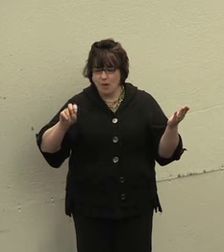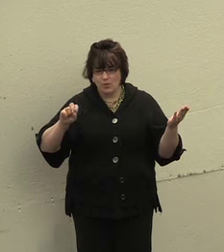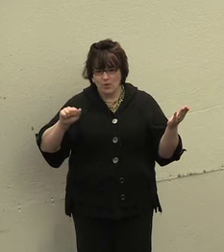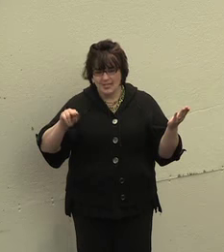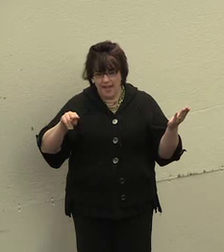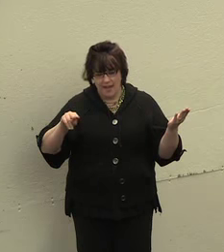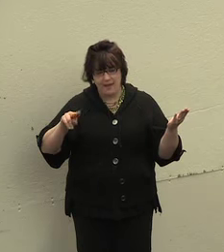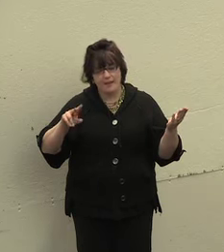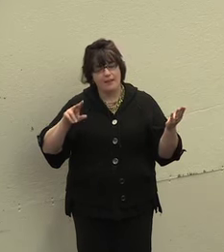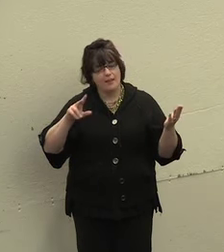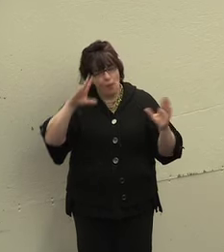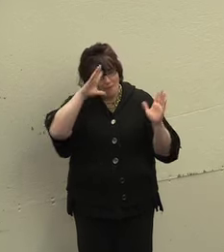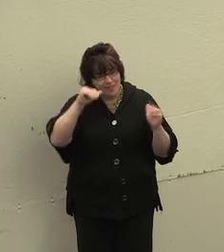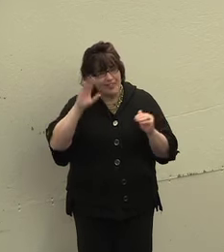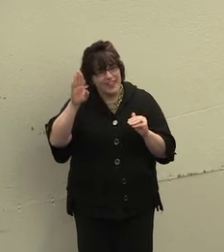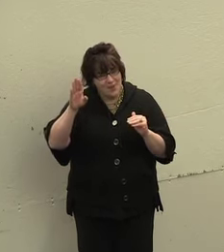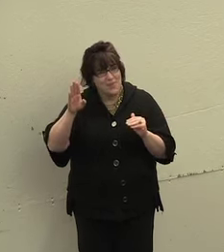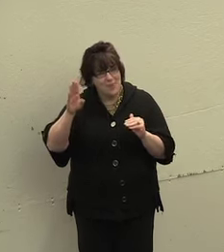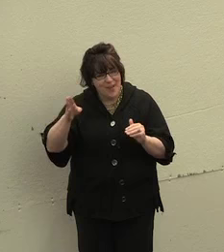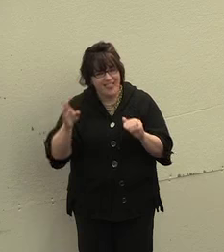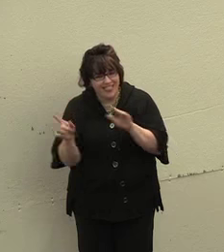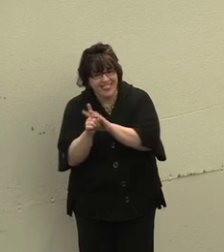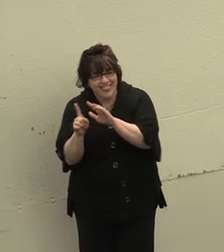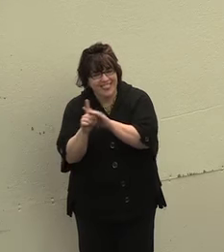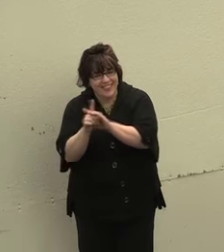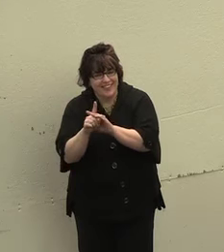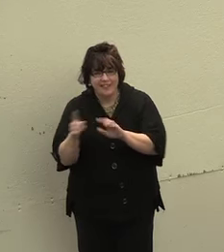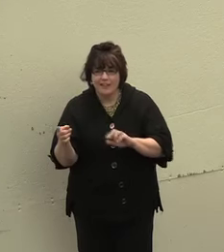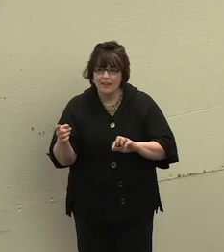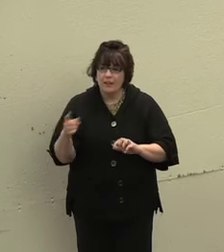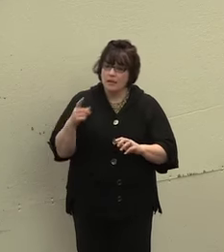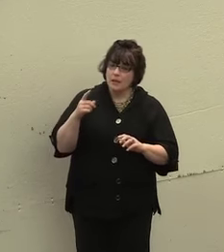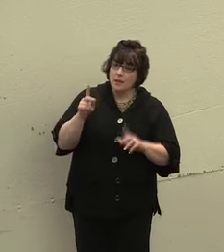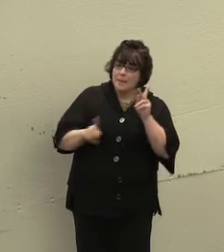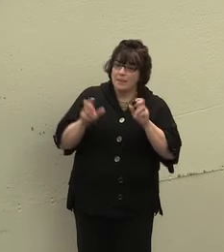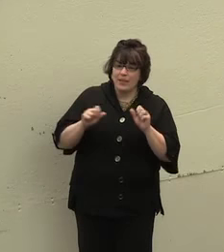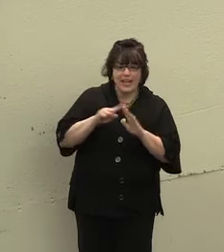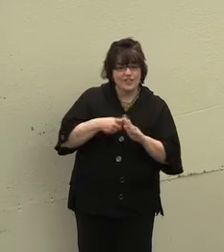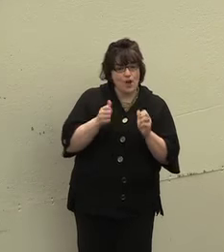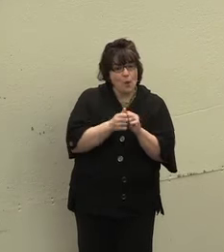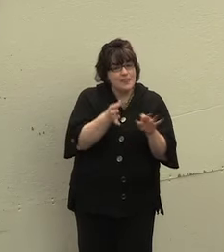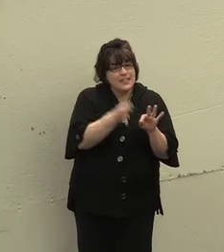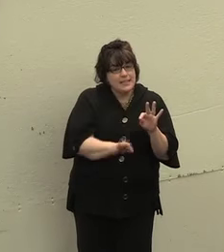There is something about the way in which one can actually start with very simple things, in a way.